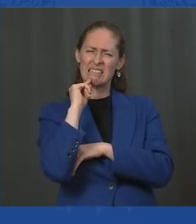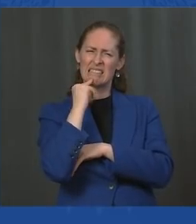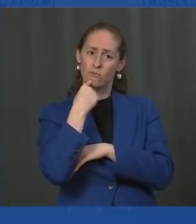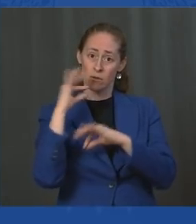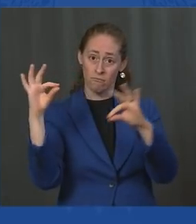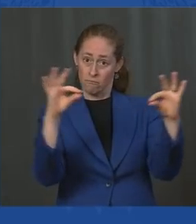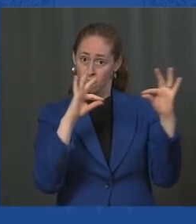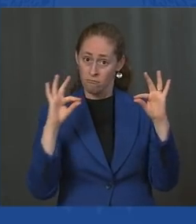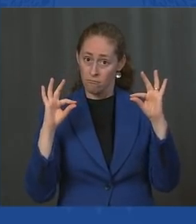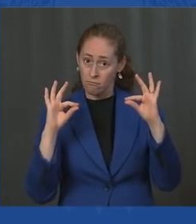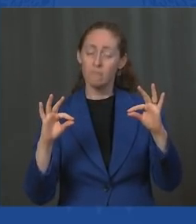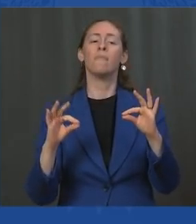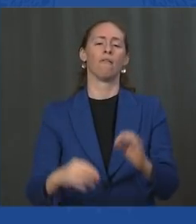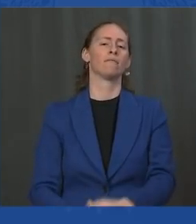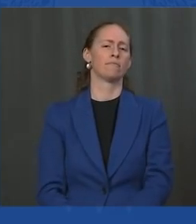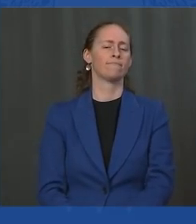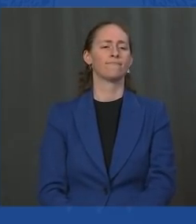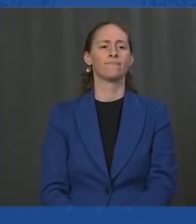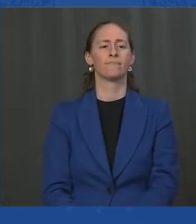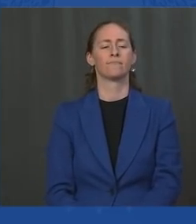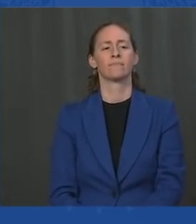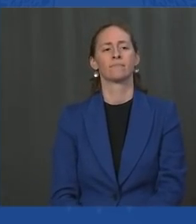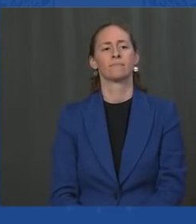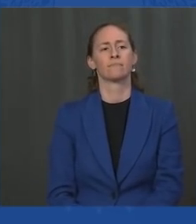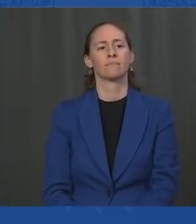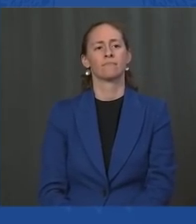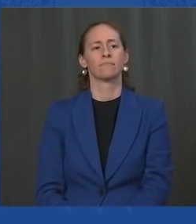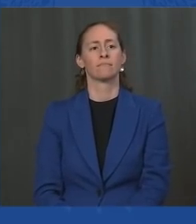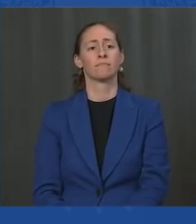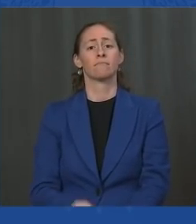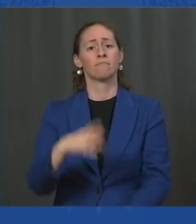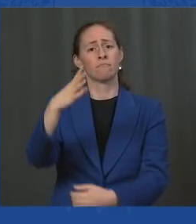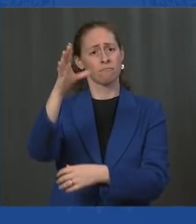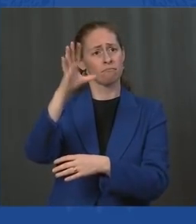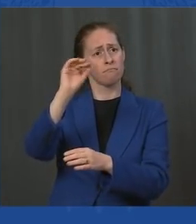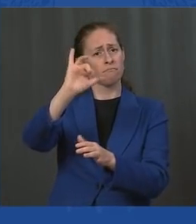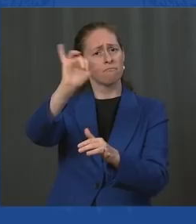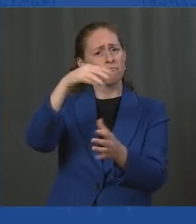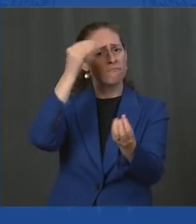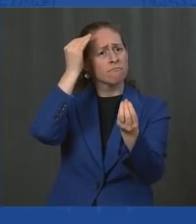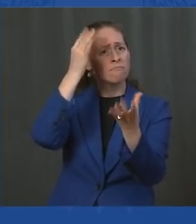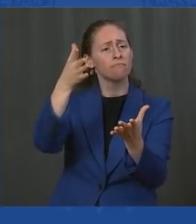of the disaster response, we're also deploying new tools to help speed this recovery –-